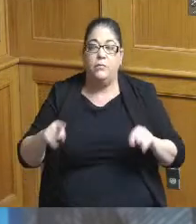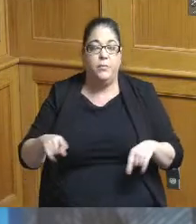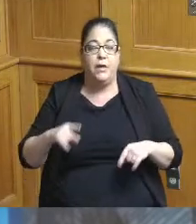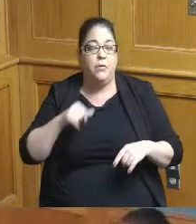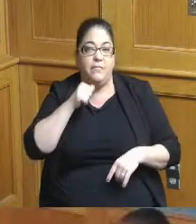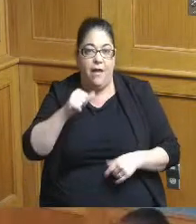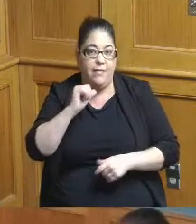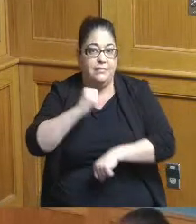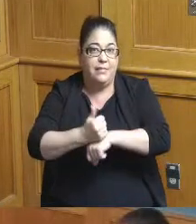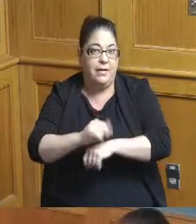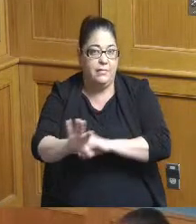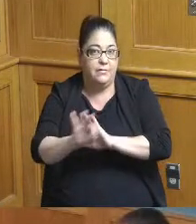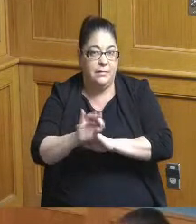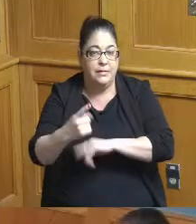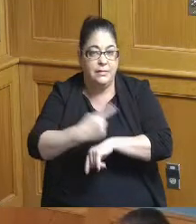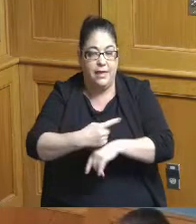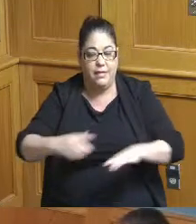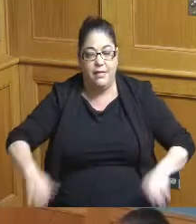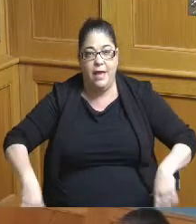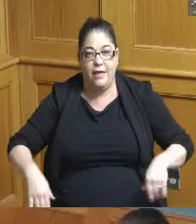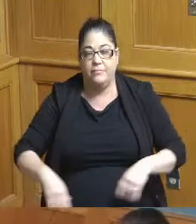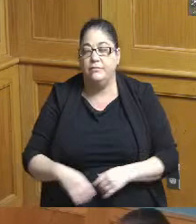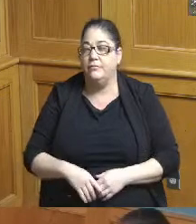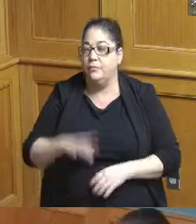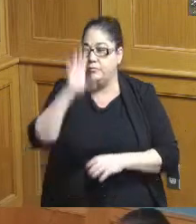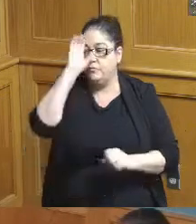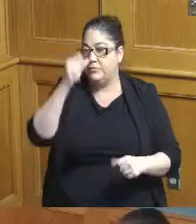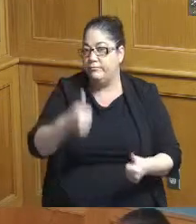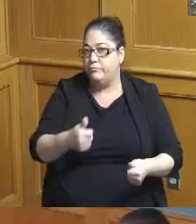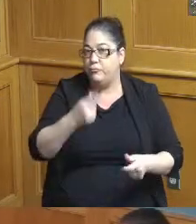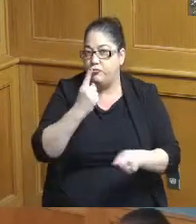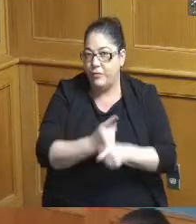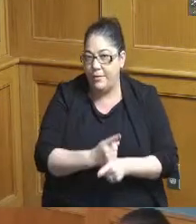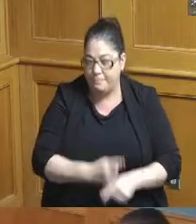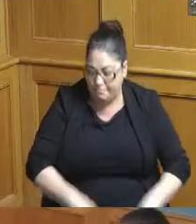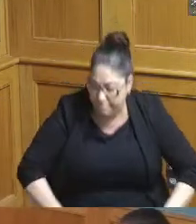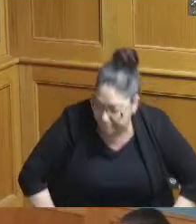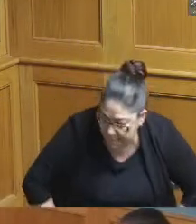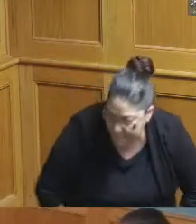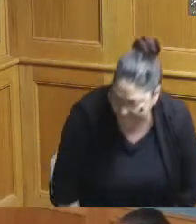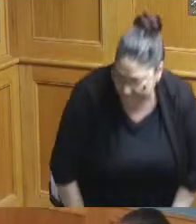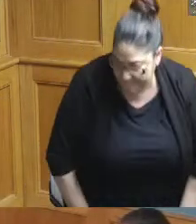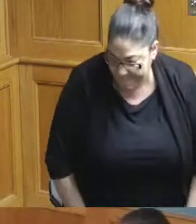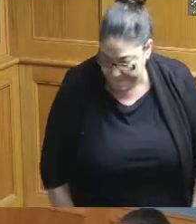thank you and I think certainly a joint meeting at the end after this process has kind of concluded